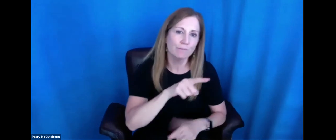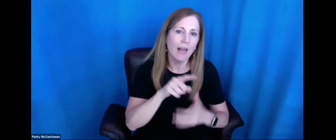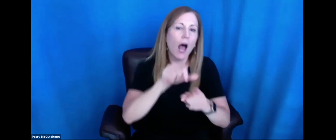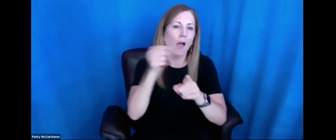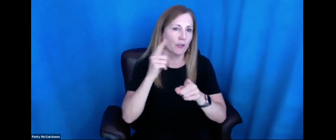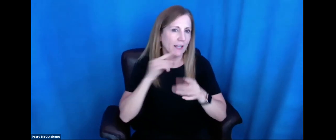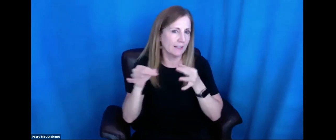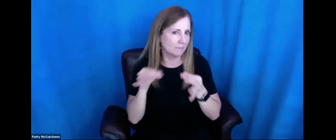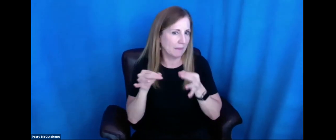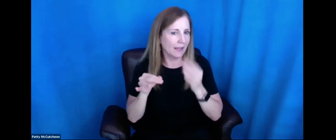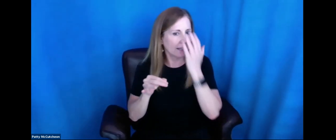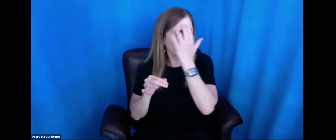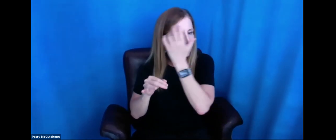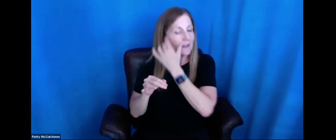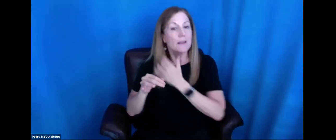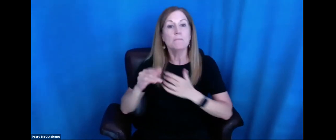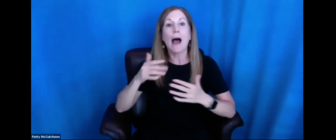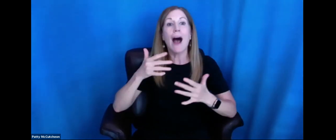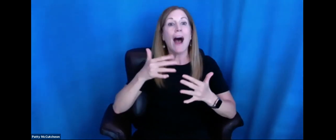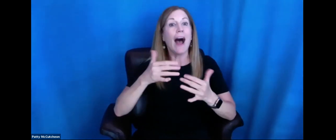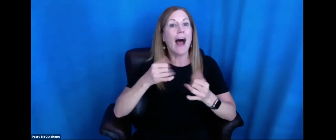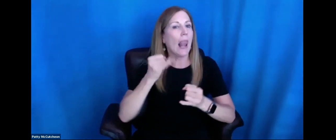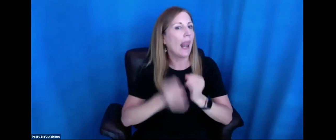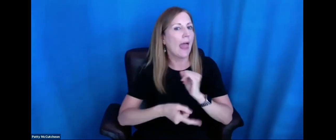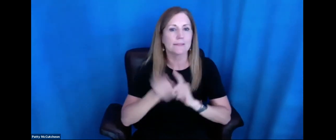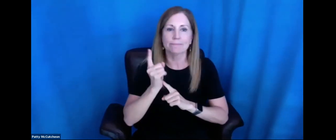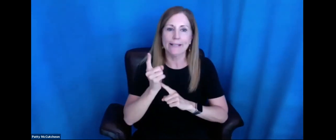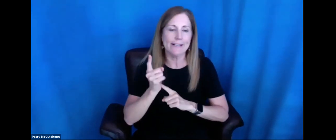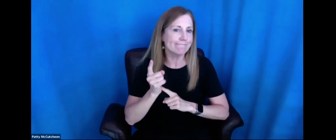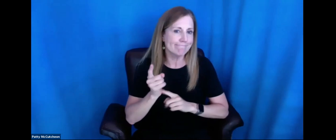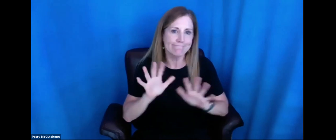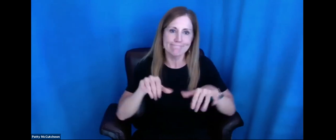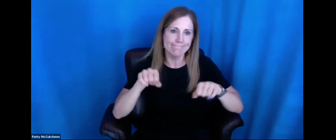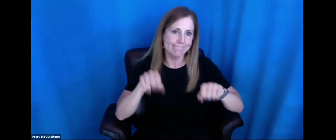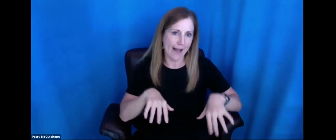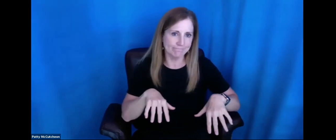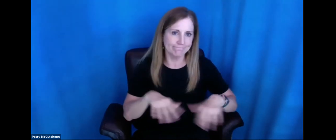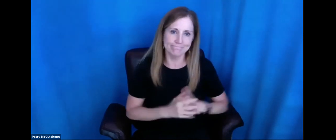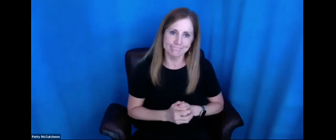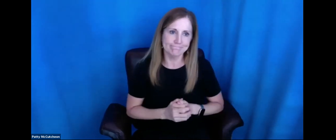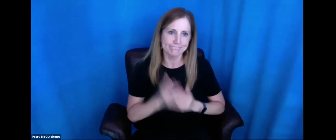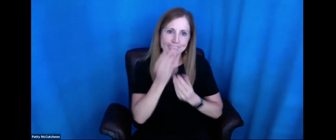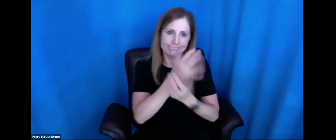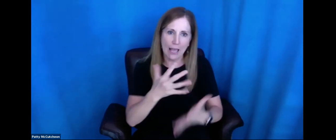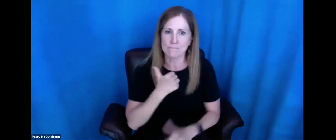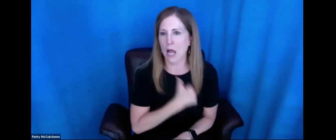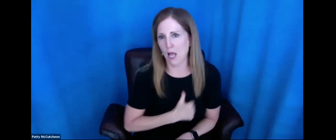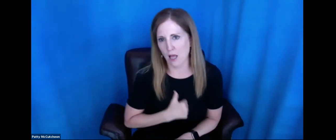of an HR issue, in the end, and at the last minute, we were unable to do that. And I want to tell you that I apologize for that.